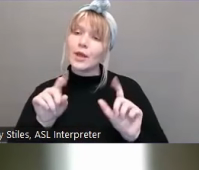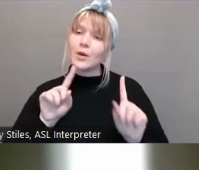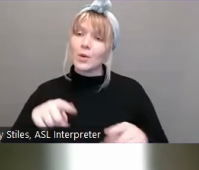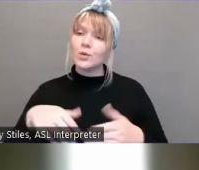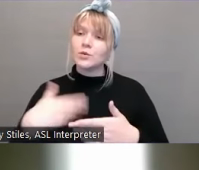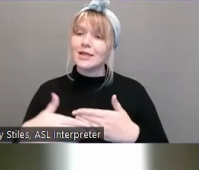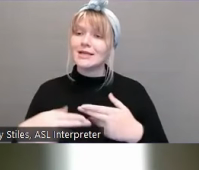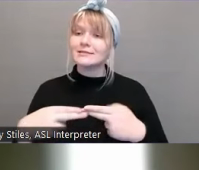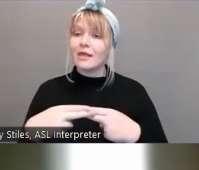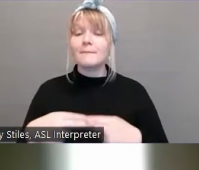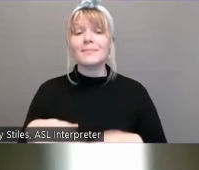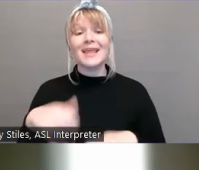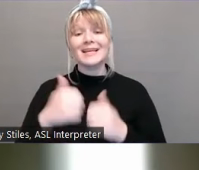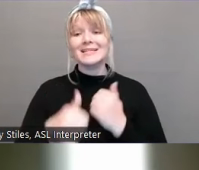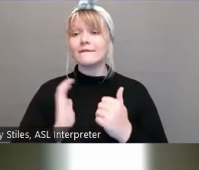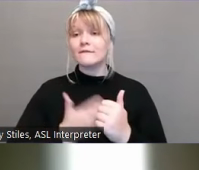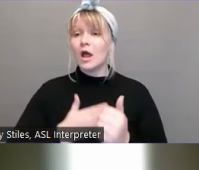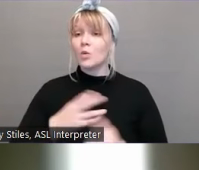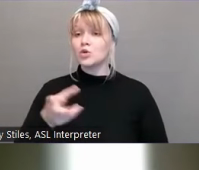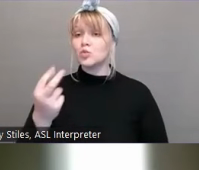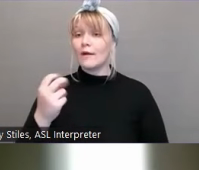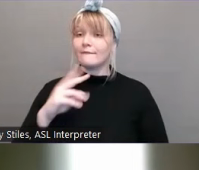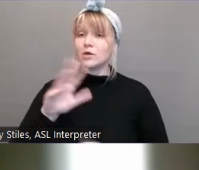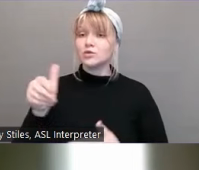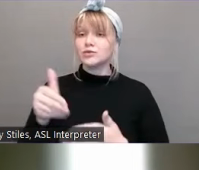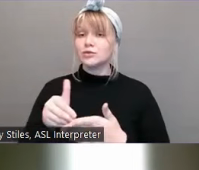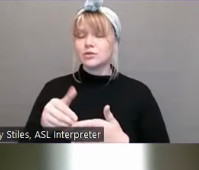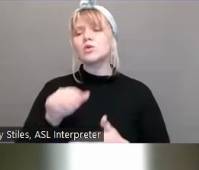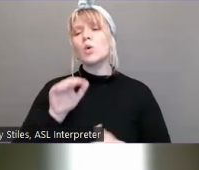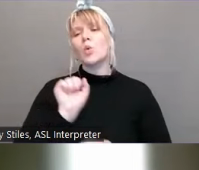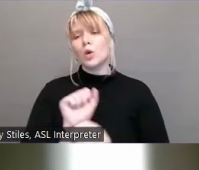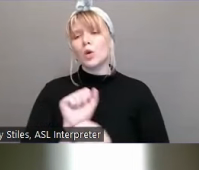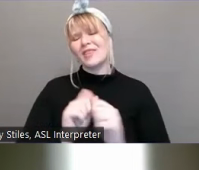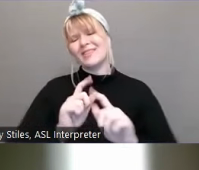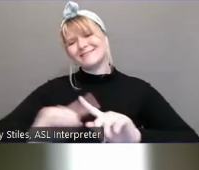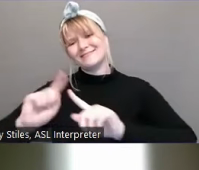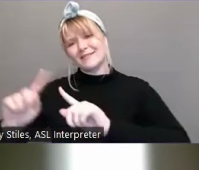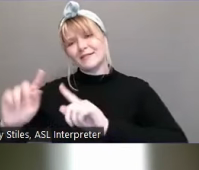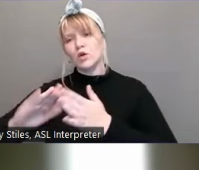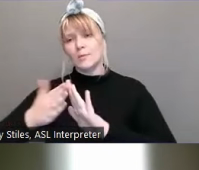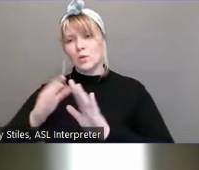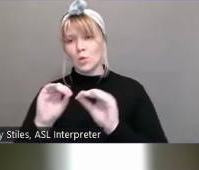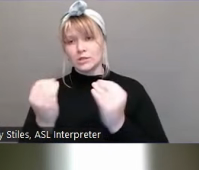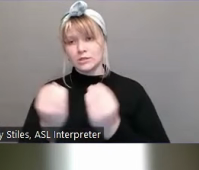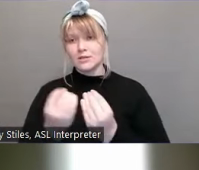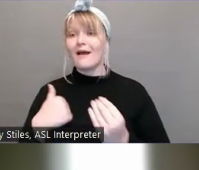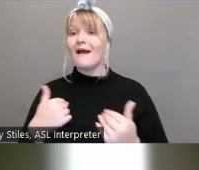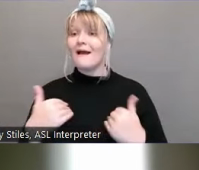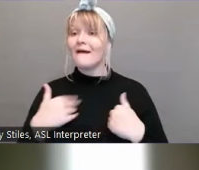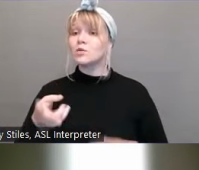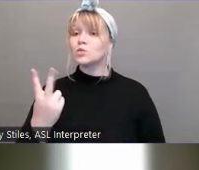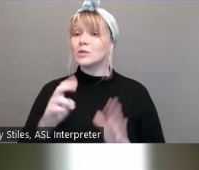Each of our 12 TRAID centers, as I said, works with various community organizations. I have two examples here. The first is up at Plattsburgh.